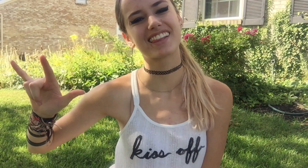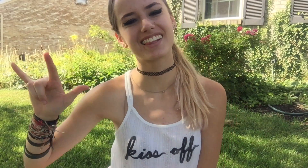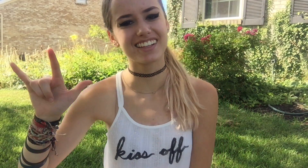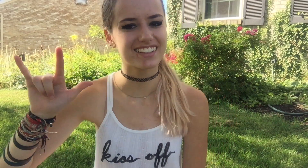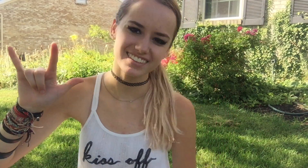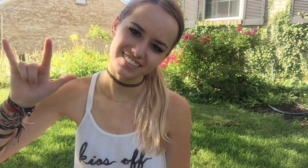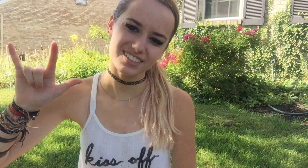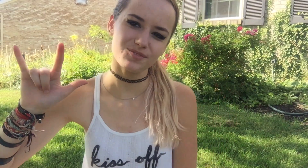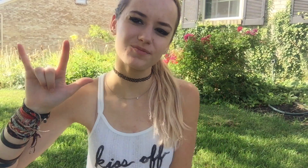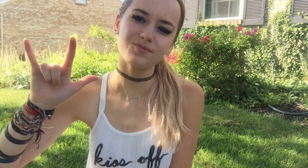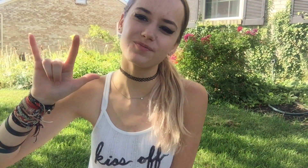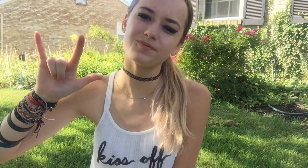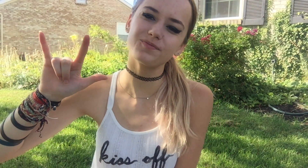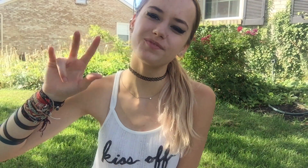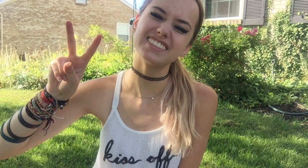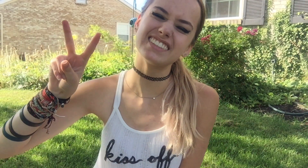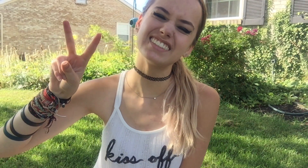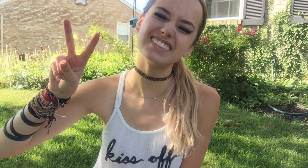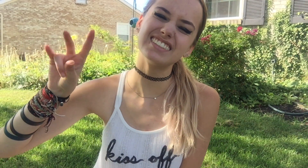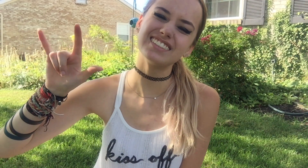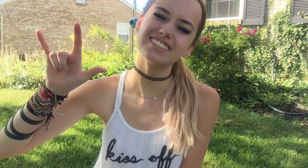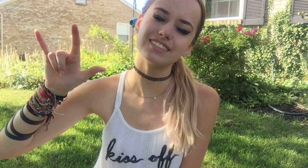~ i love you ~ ~ peace ~